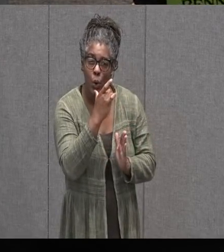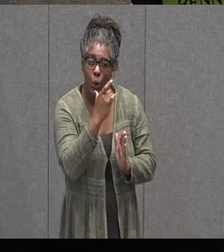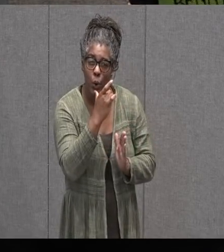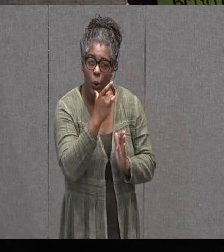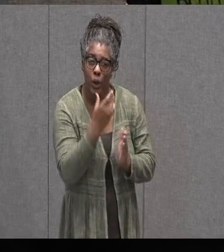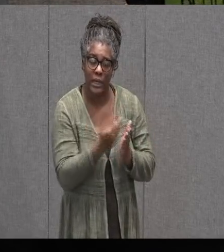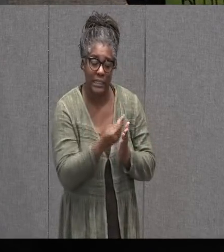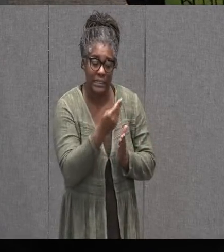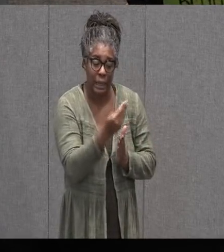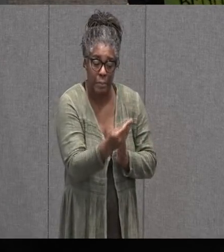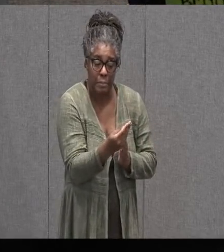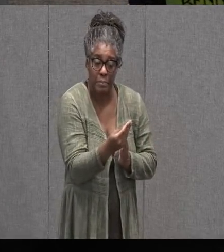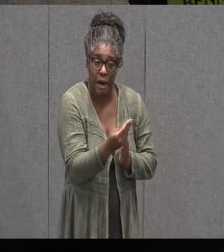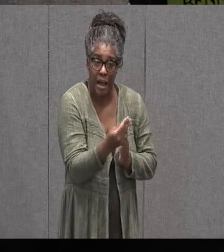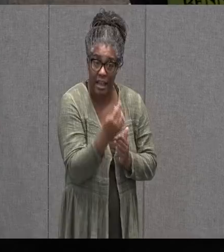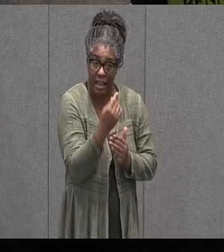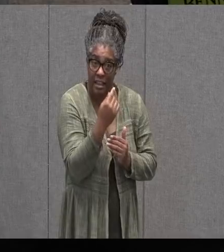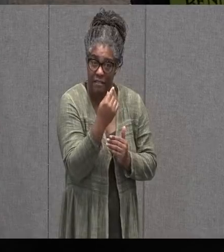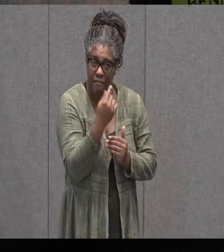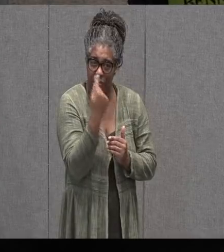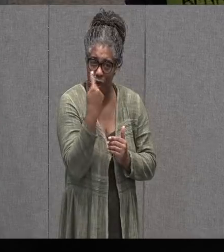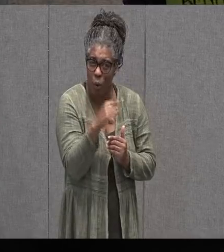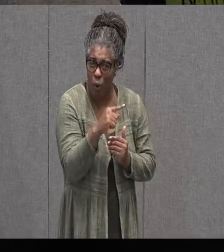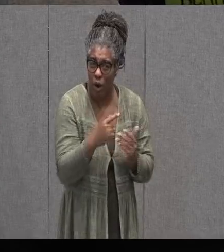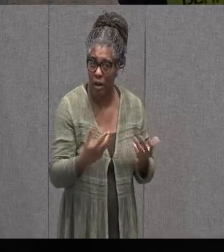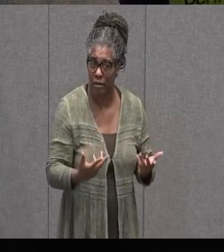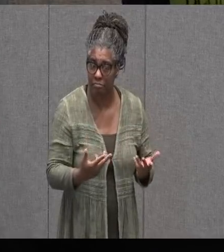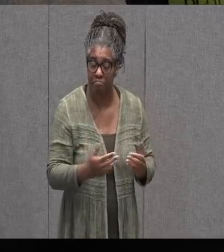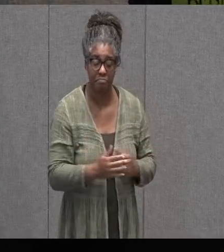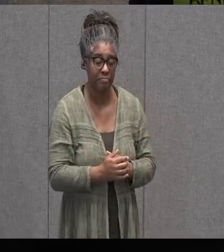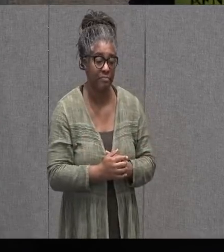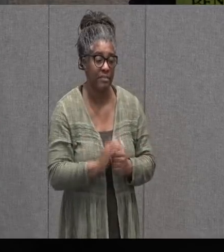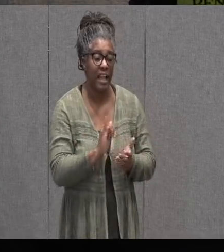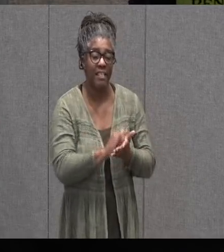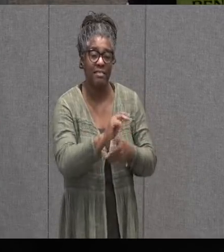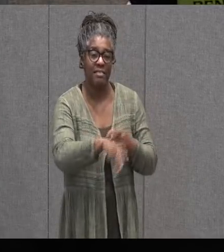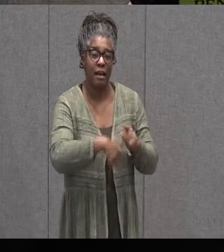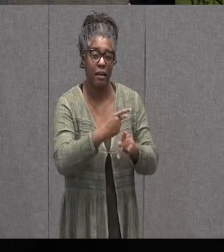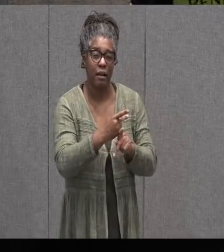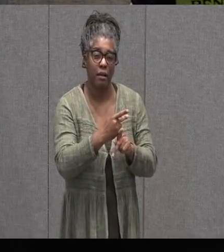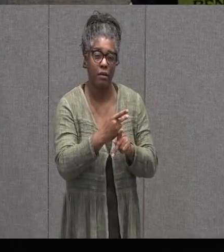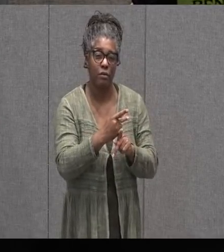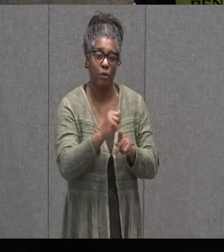These are the kinds of questions that keep a story interesting.